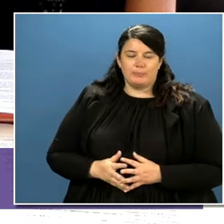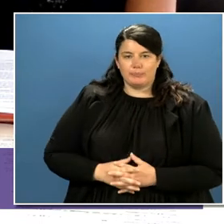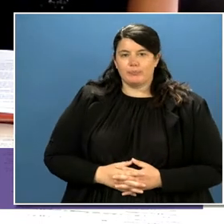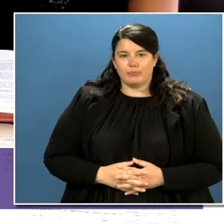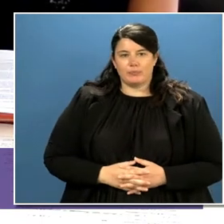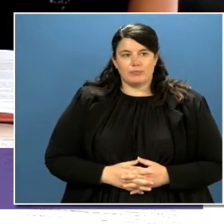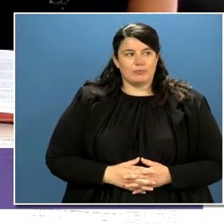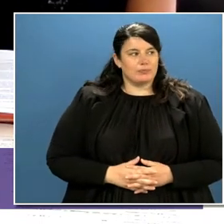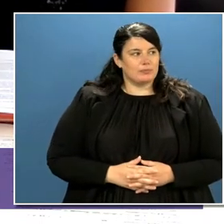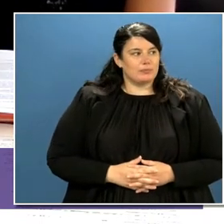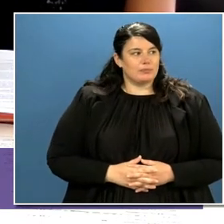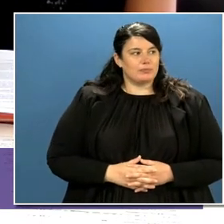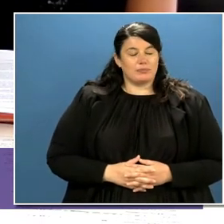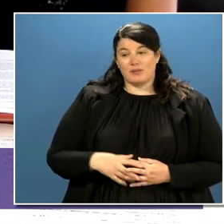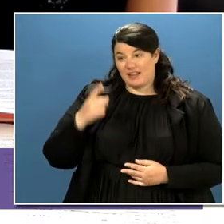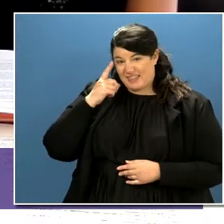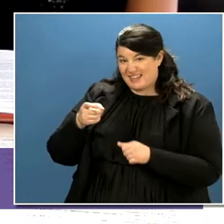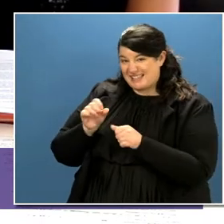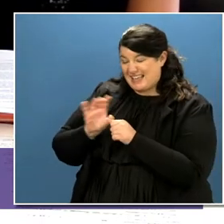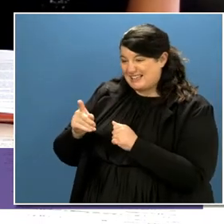I think that is an excellent note to end on.